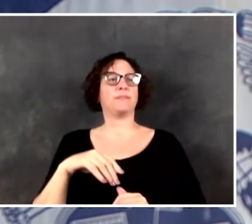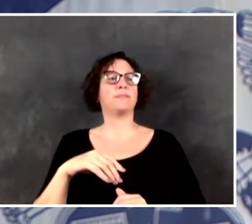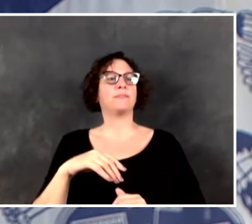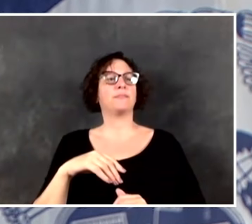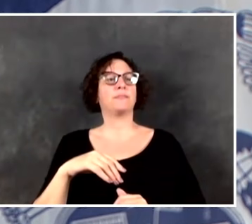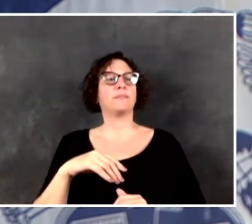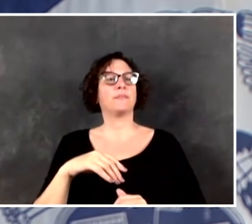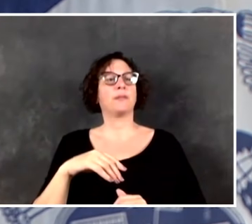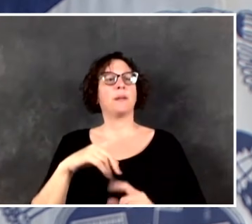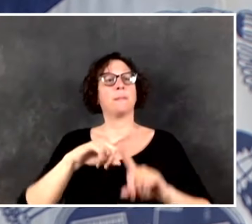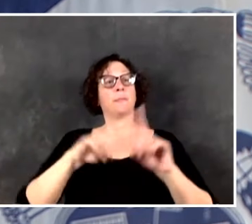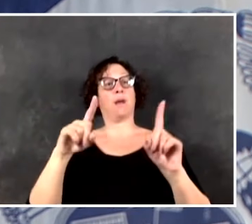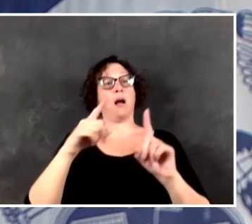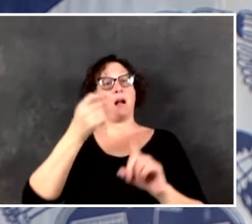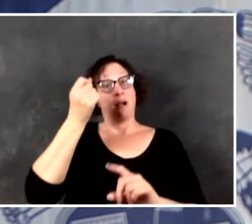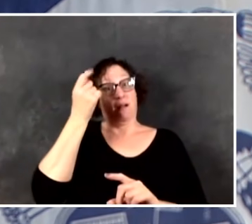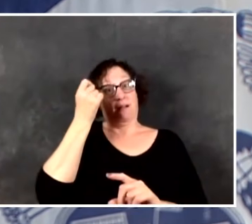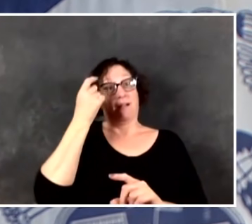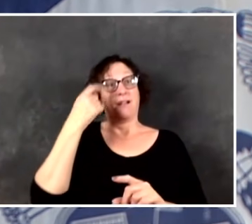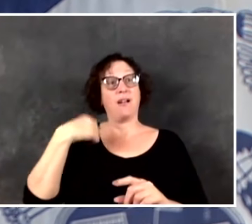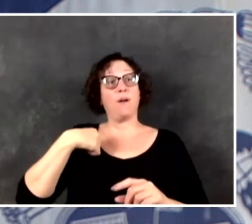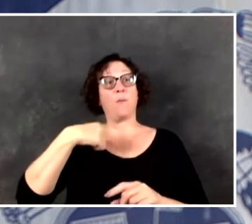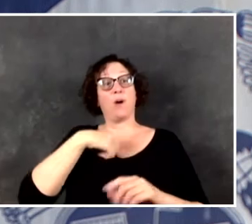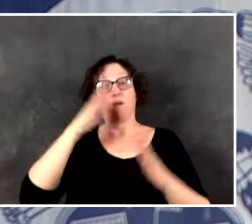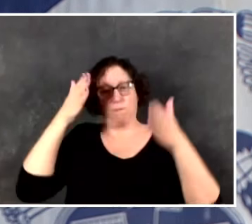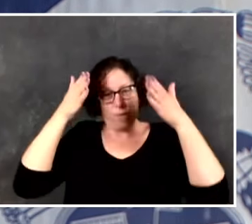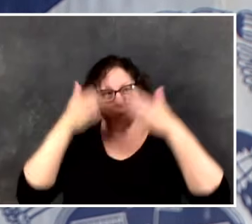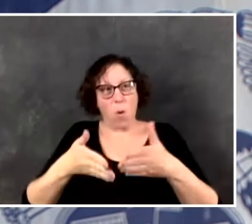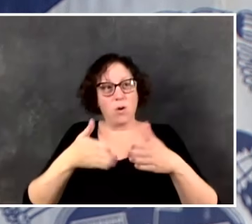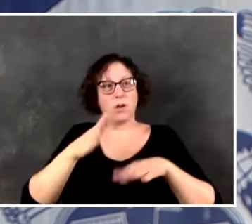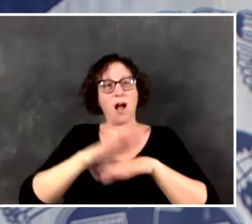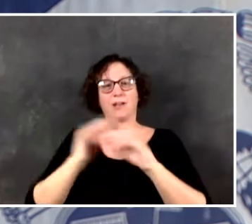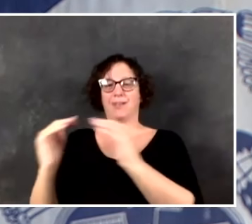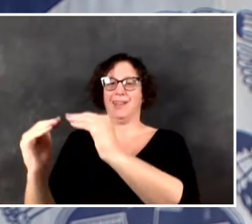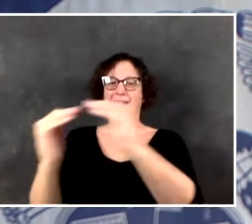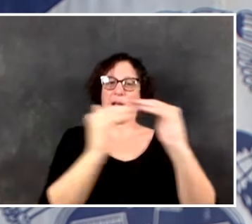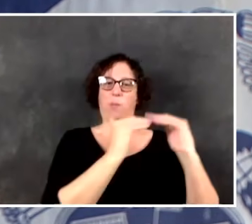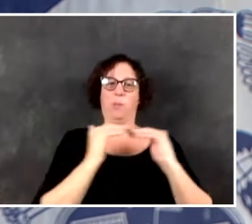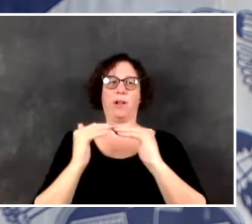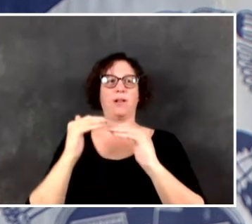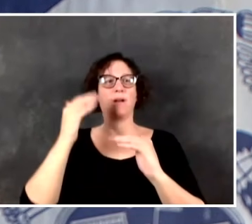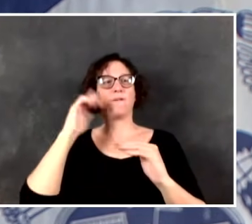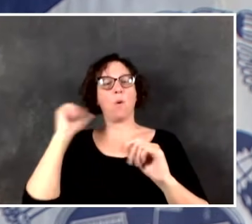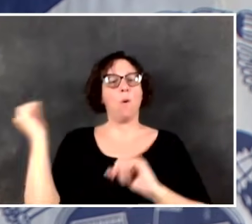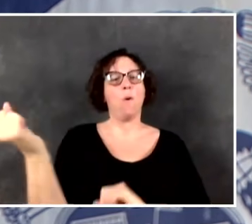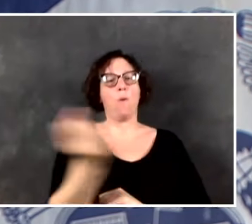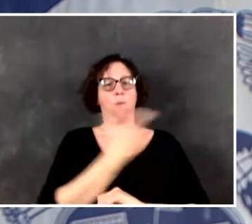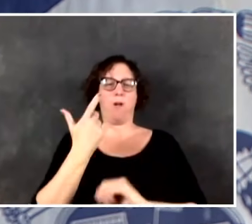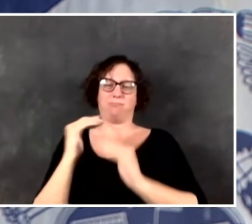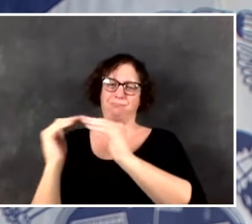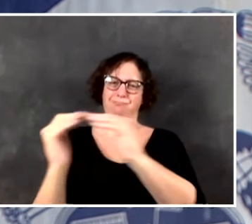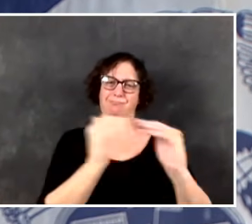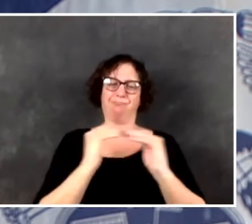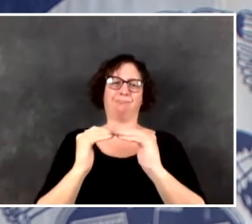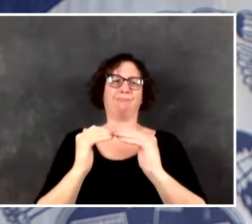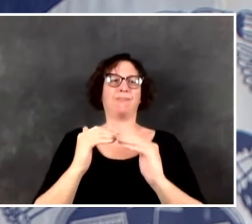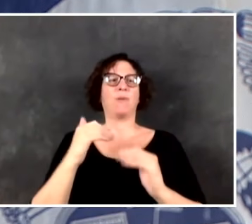MONTHS AGO AND BRING THEM BACK STRONGER THAN EVER. AND A FUNDAMENTAL DEVOTION TO MAKING SURE IT'S A BETTER CITY FOR